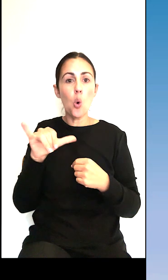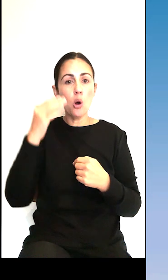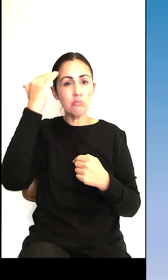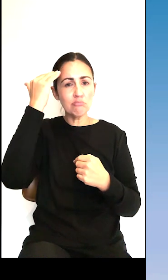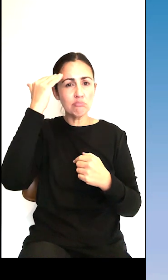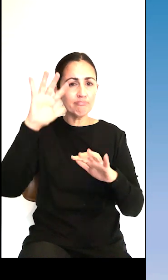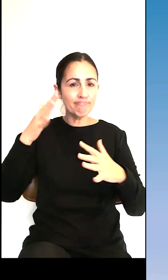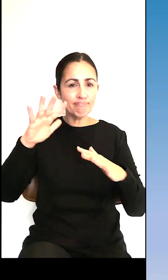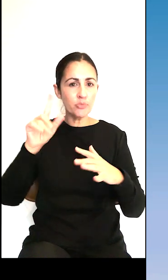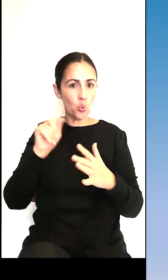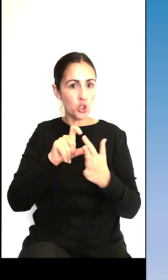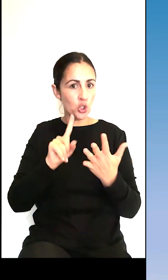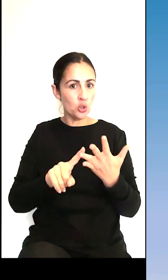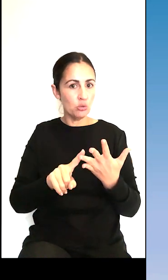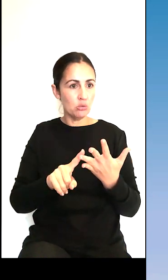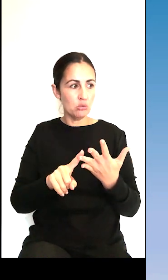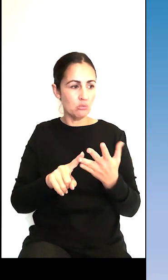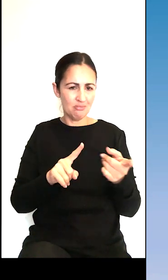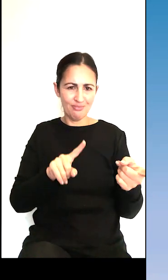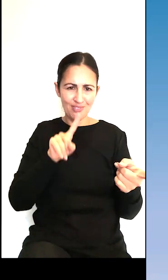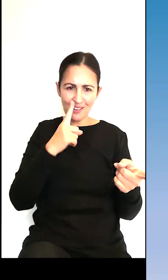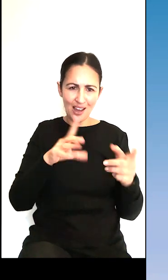what's the fallback recommendation for their wishes to be followed?